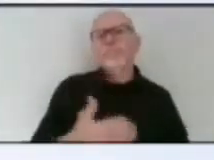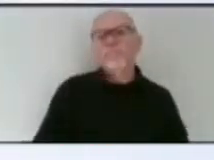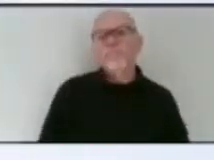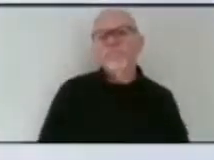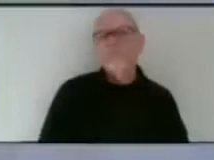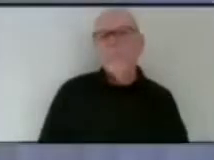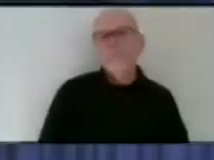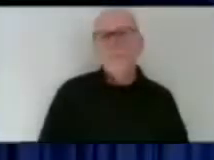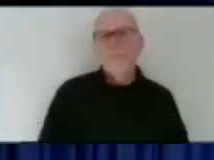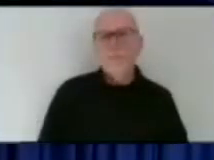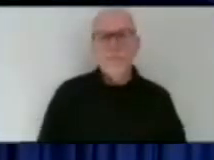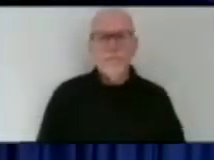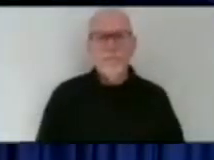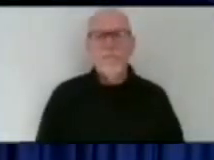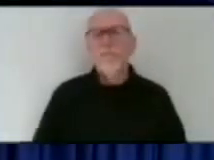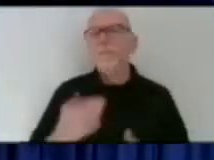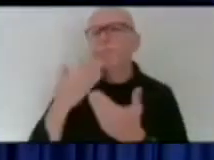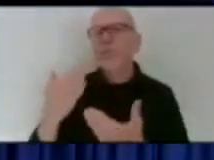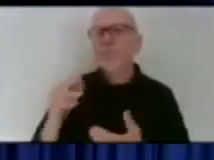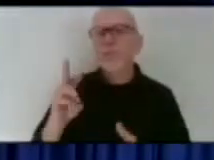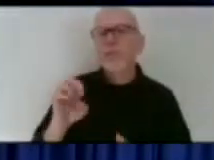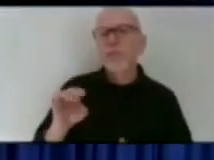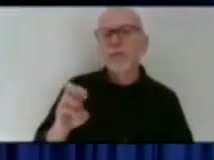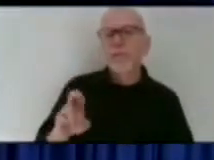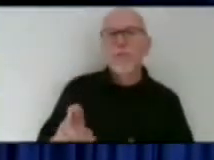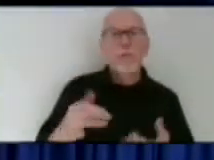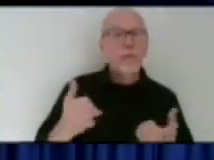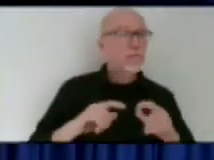Thank you, Director Weimer. And with that Rachel, let's go to the questions.